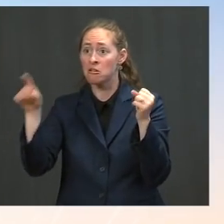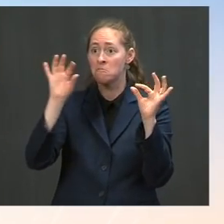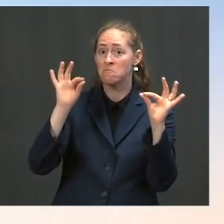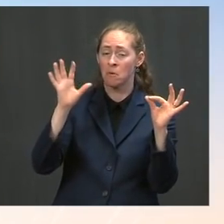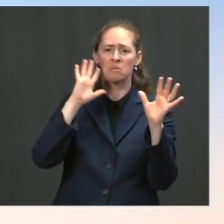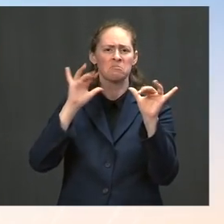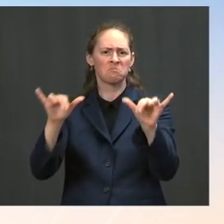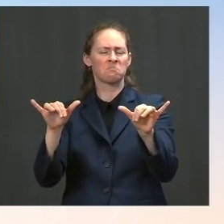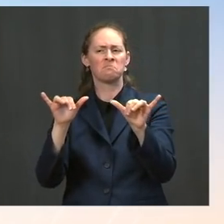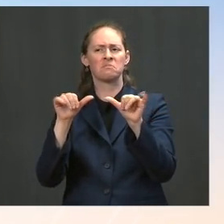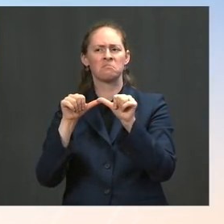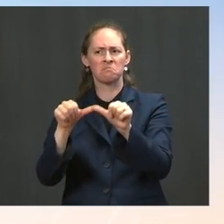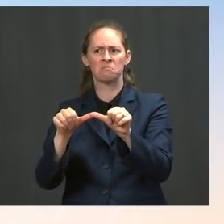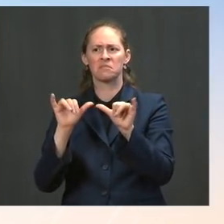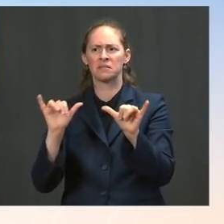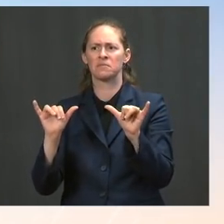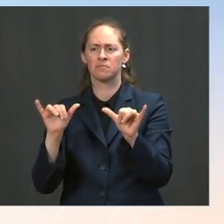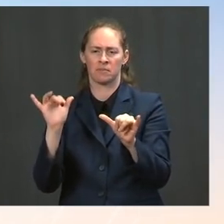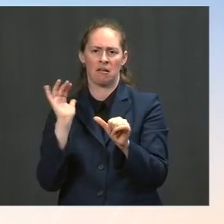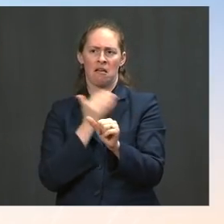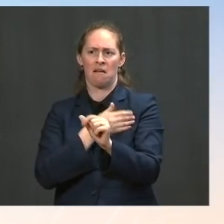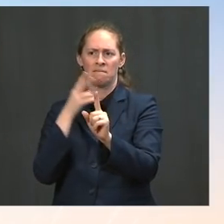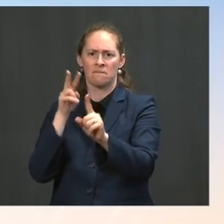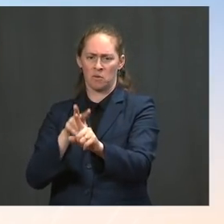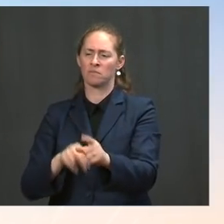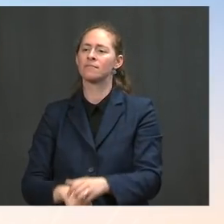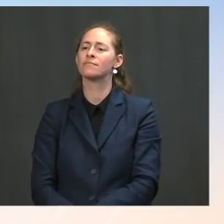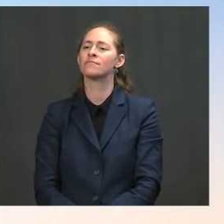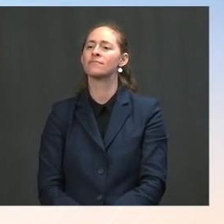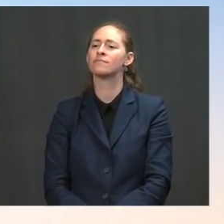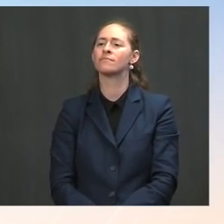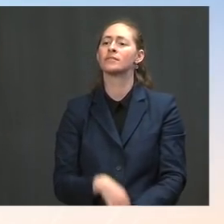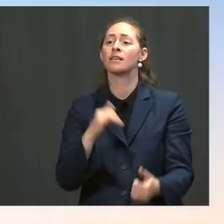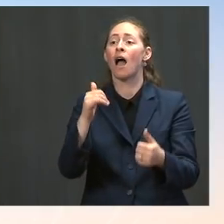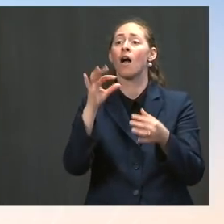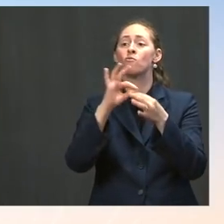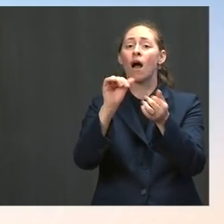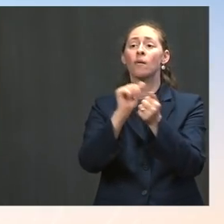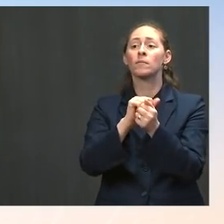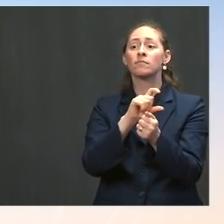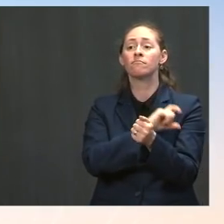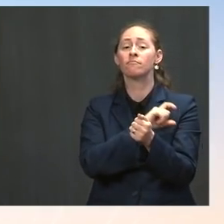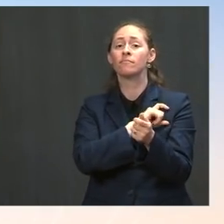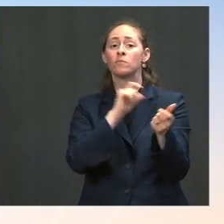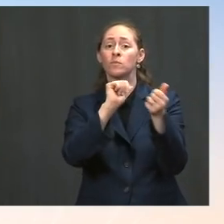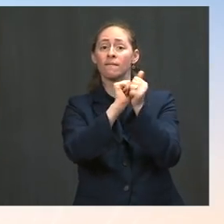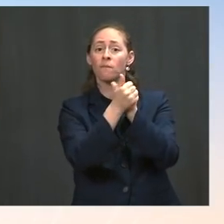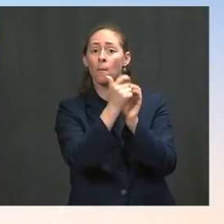And then your last question was about police reform. I would say, April, that the most effective role we can play from here